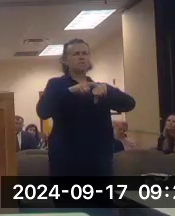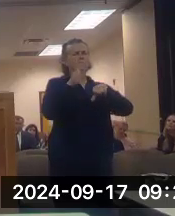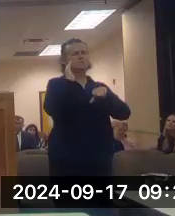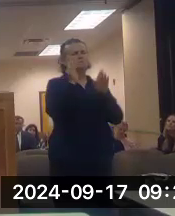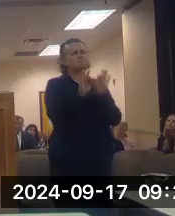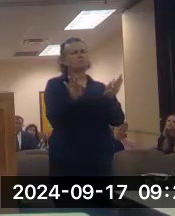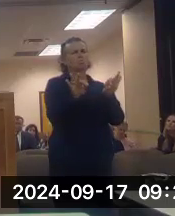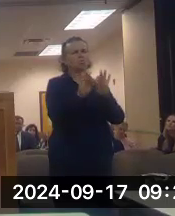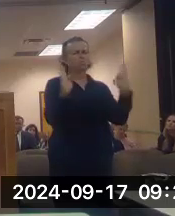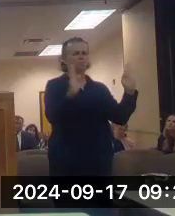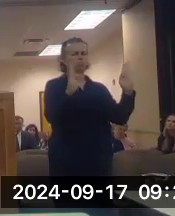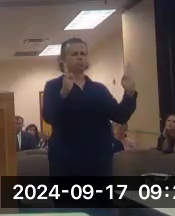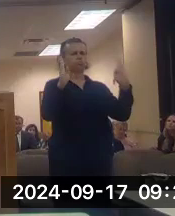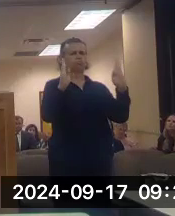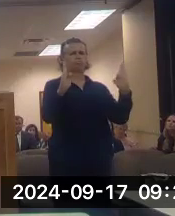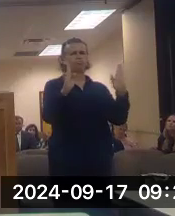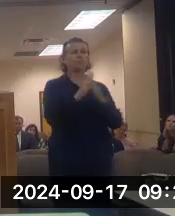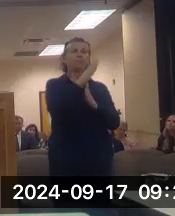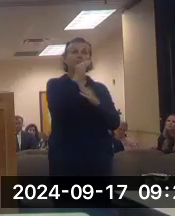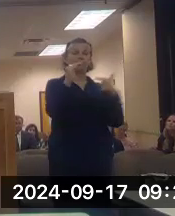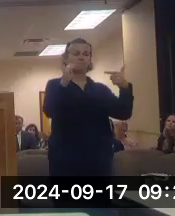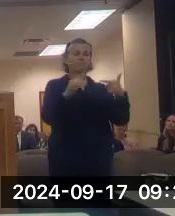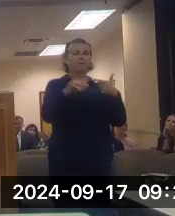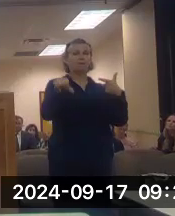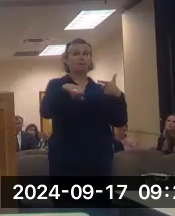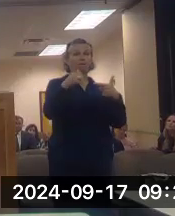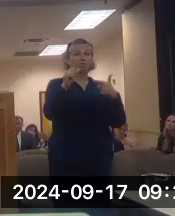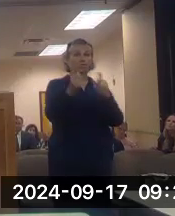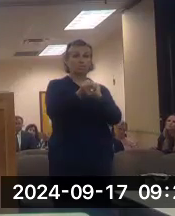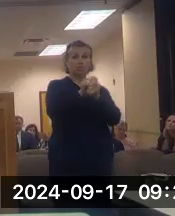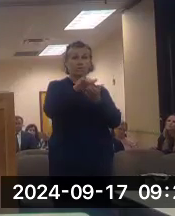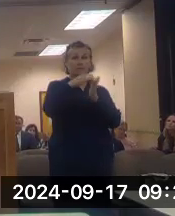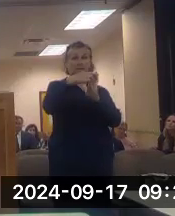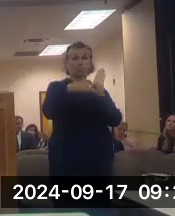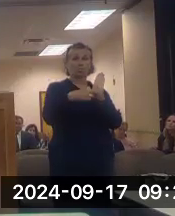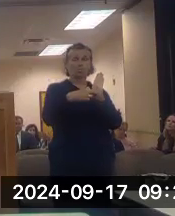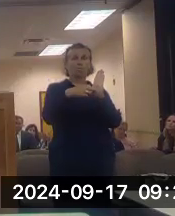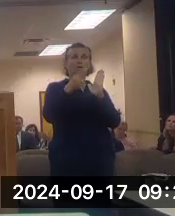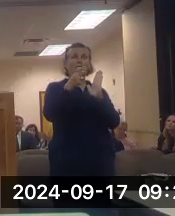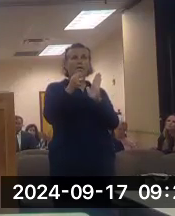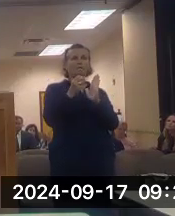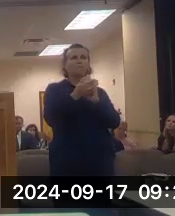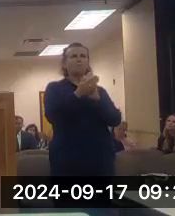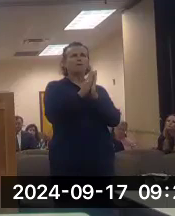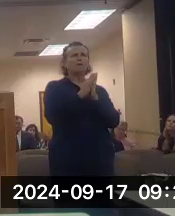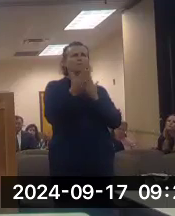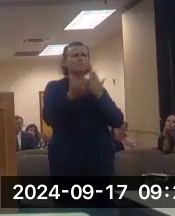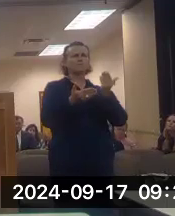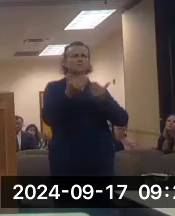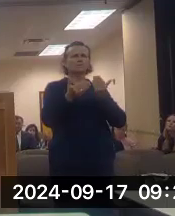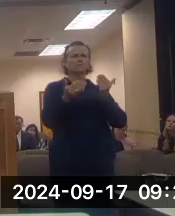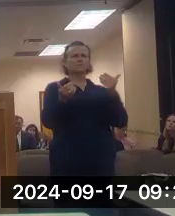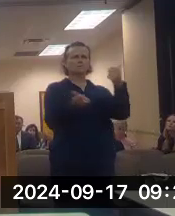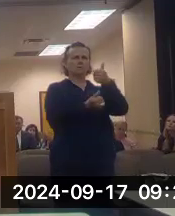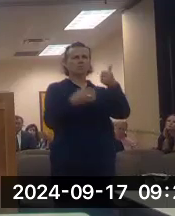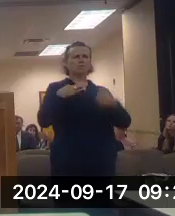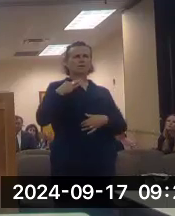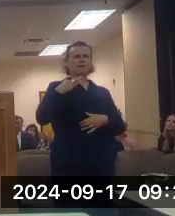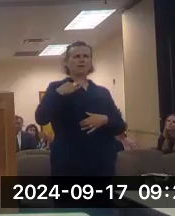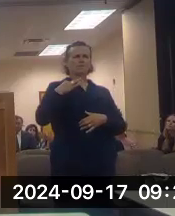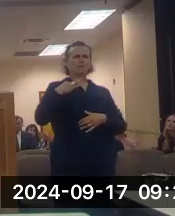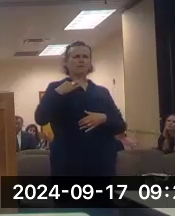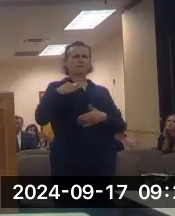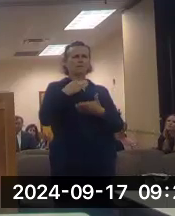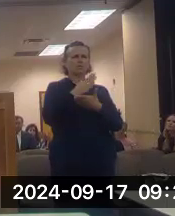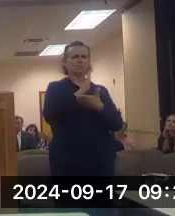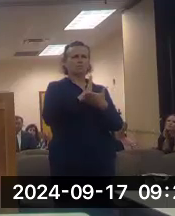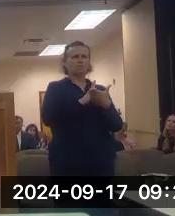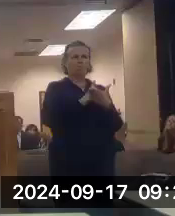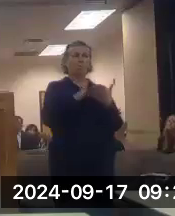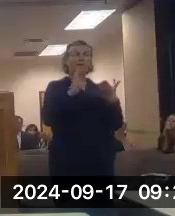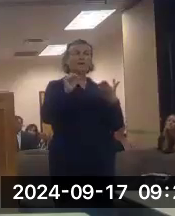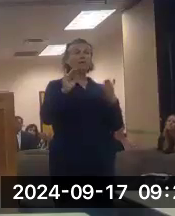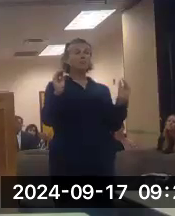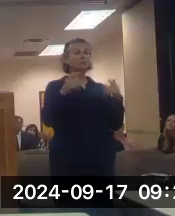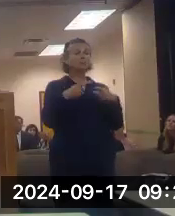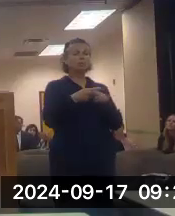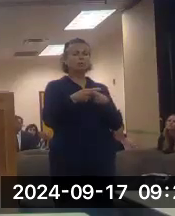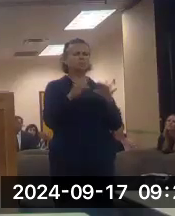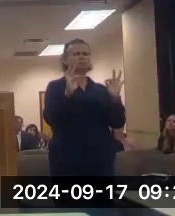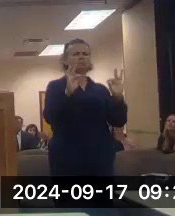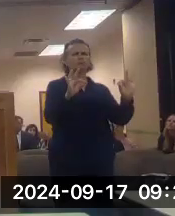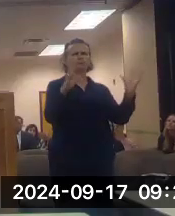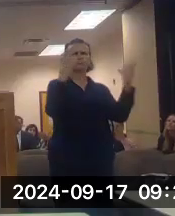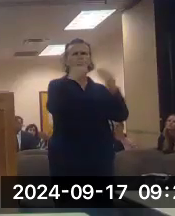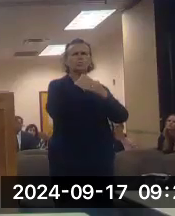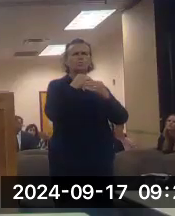Reginald Parson: We also want to flag that the changes in undue hardship move this portion into the application section. This is great in cases where there was no conflict, because it streamlines the system for everyone.